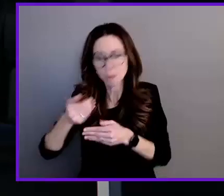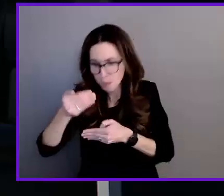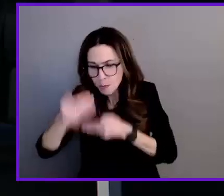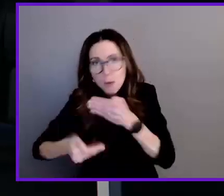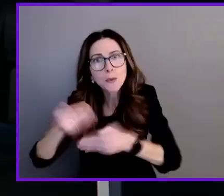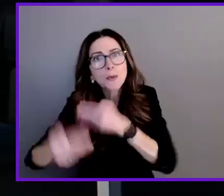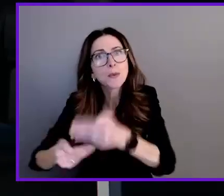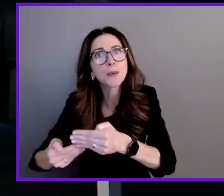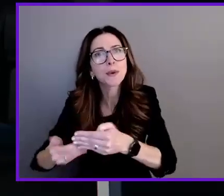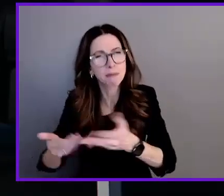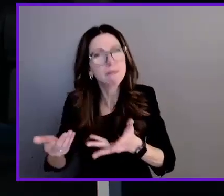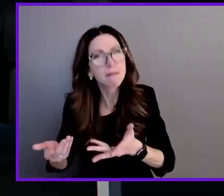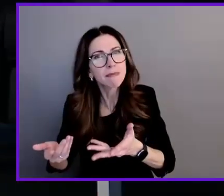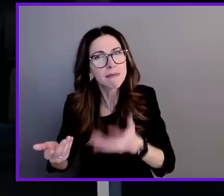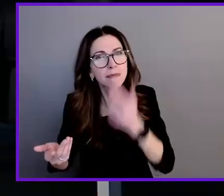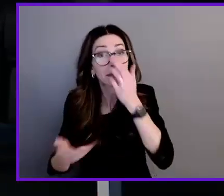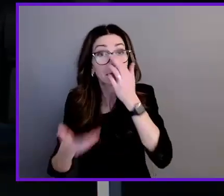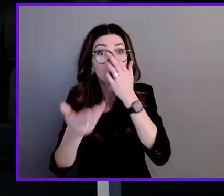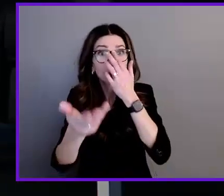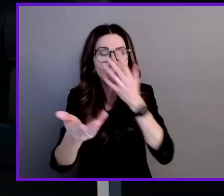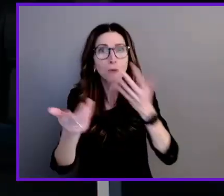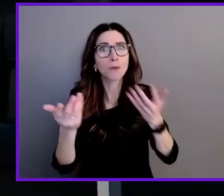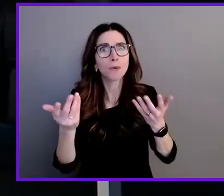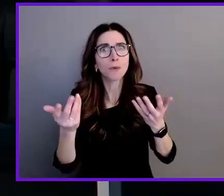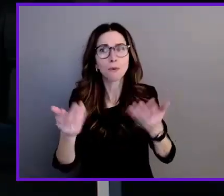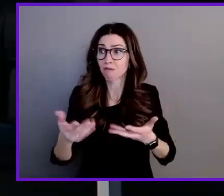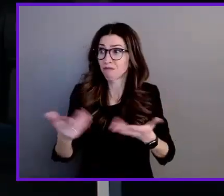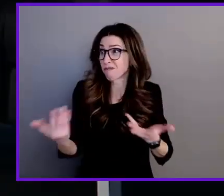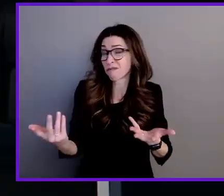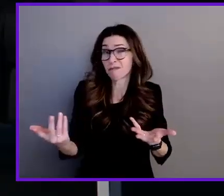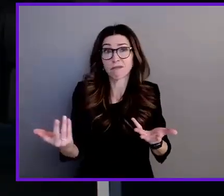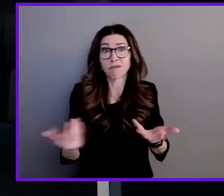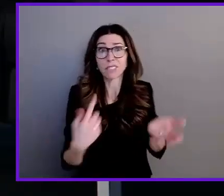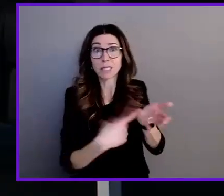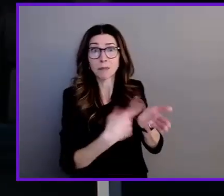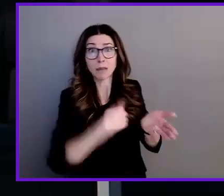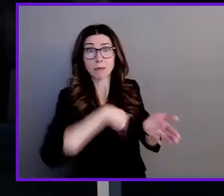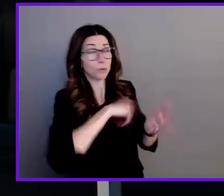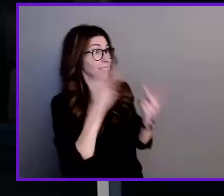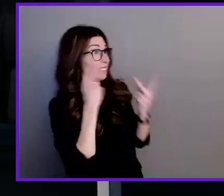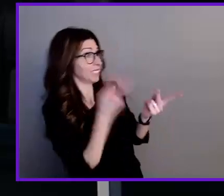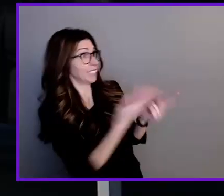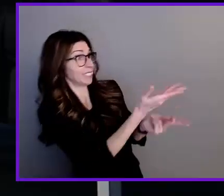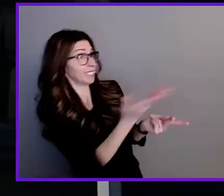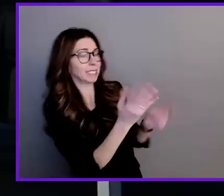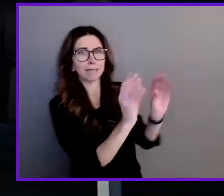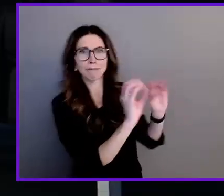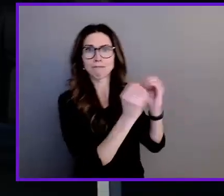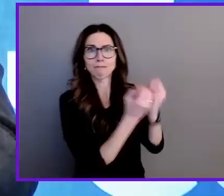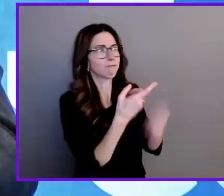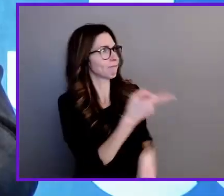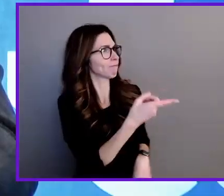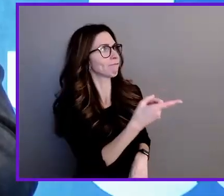the reason we have inaccessible organizations is colonialism. That’s why that happens.